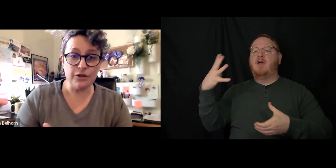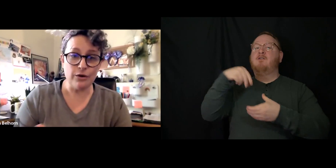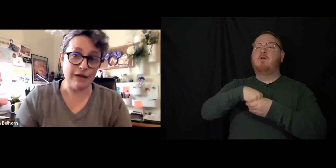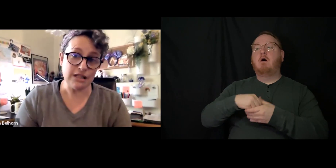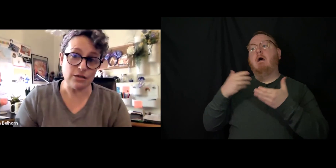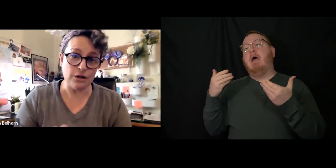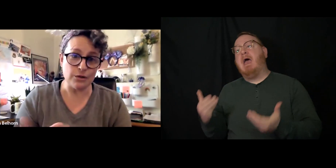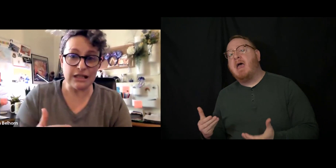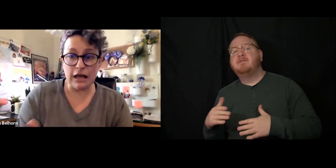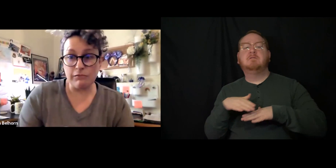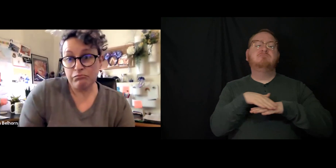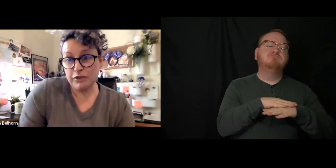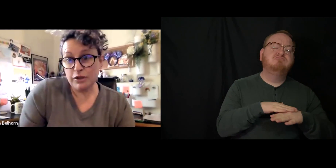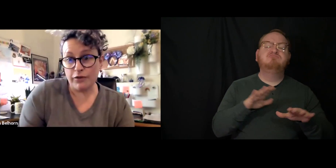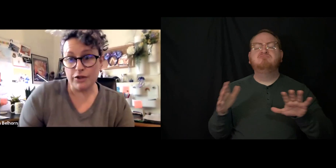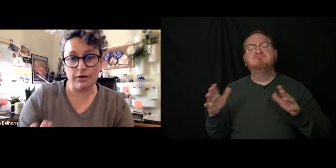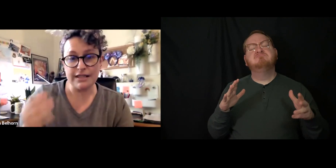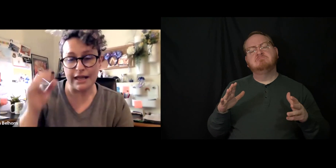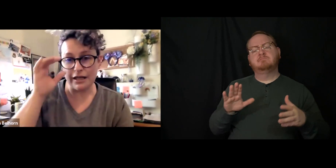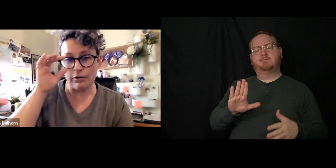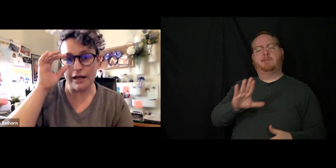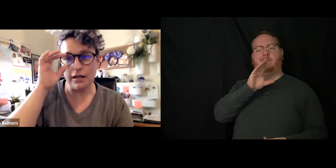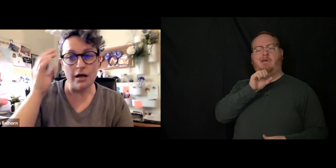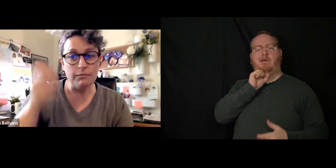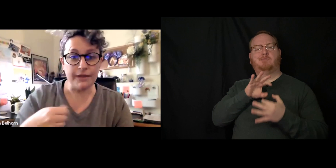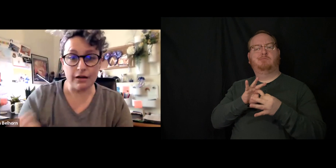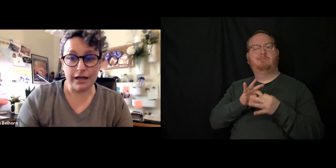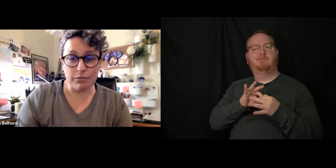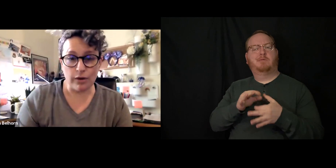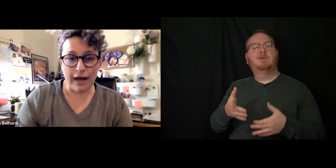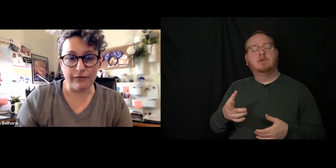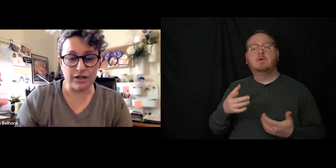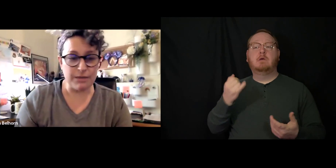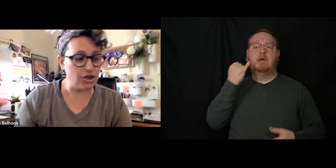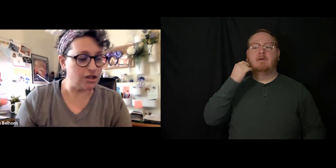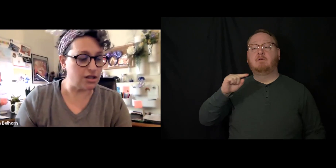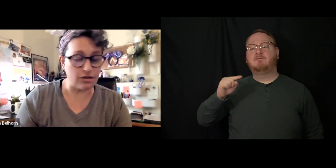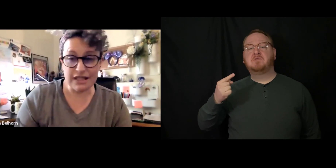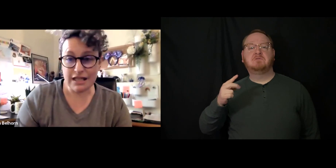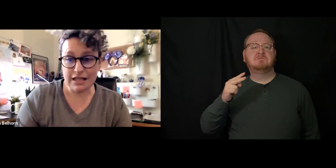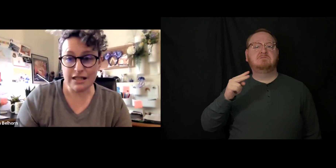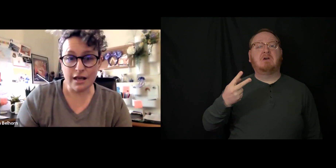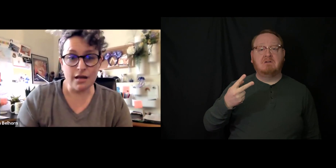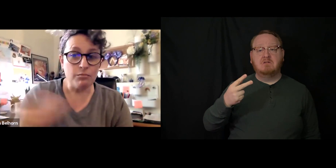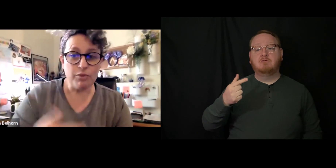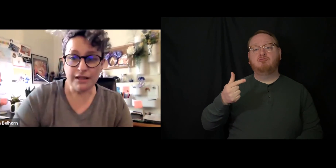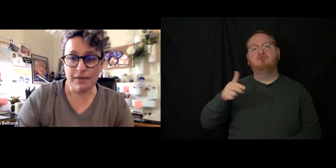you have a student who's in you know first grade/second grade but they're getting pulled out for speech services. Bring them